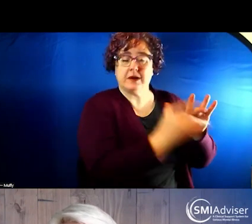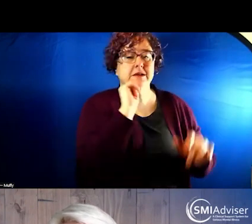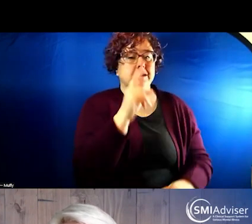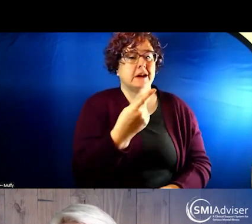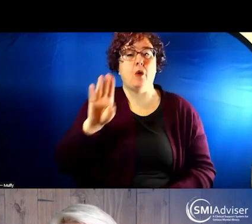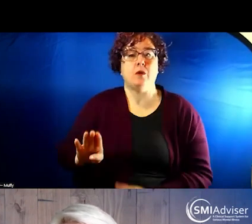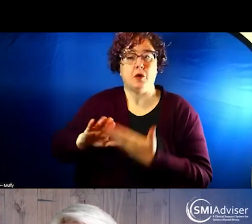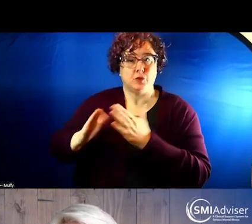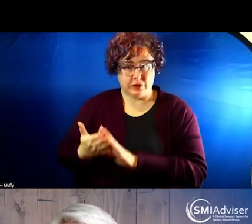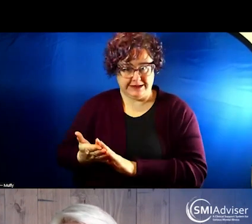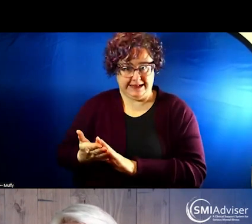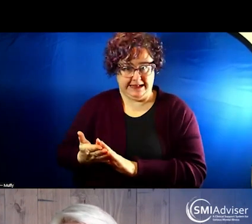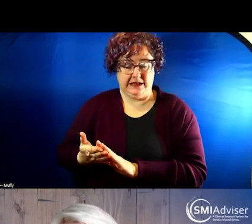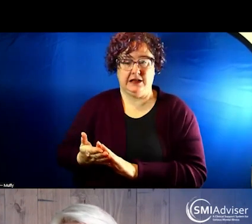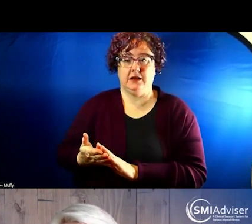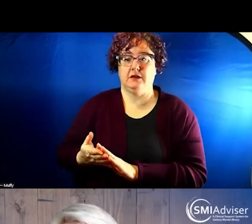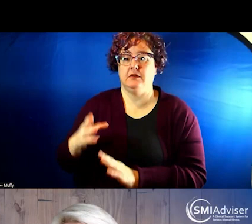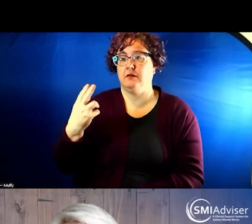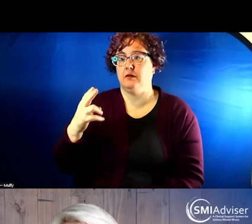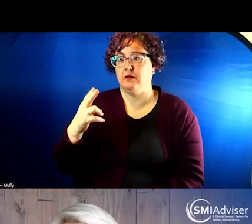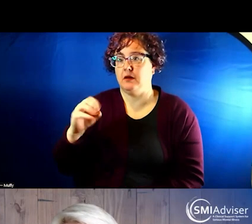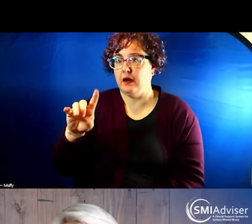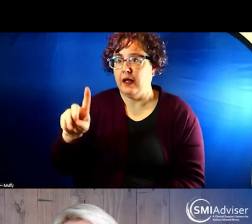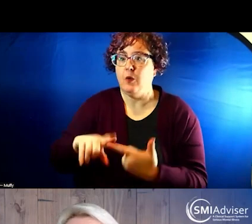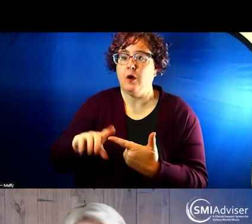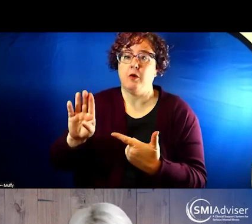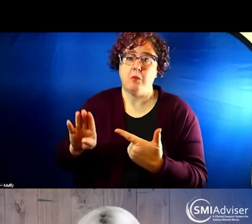IT IS HOW WARD AND BALTIMORE COUNTY.